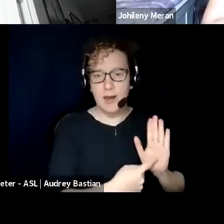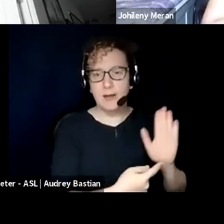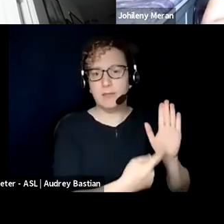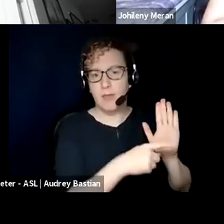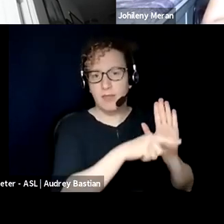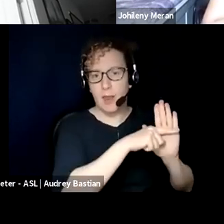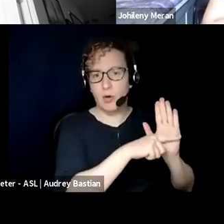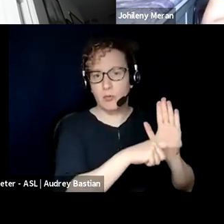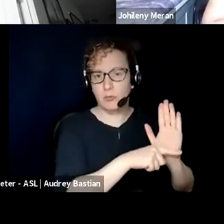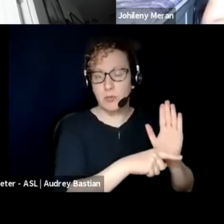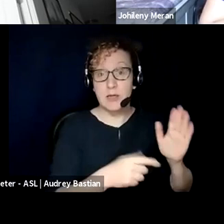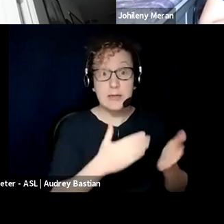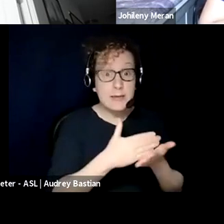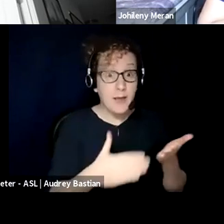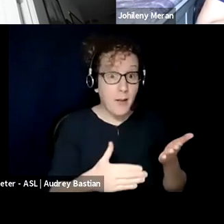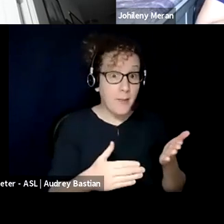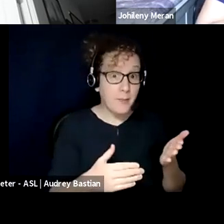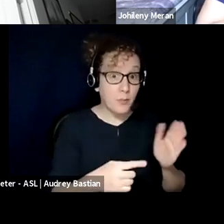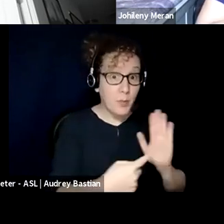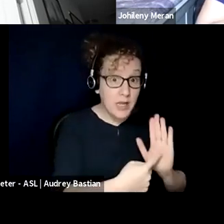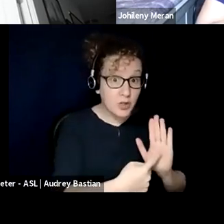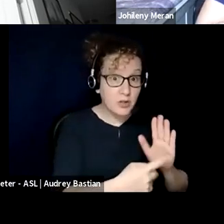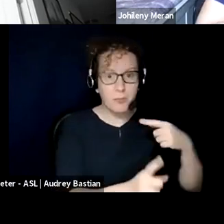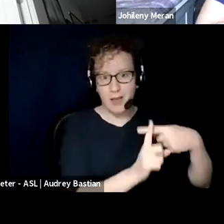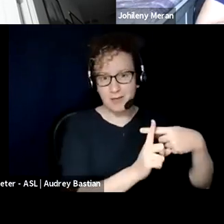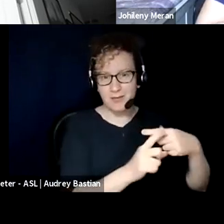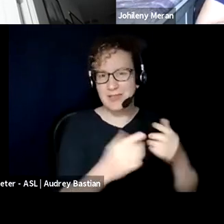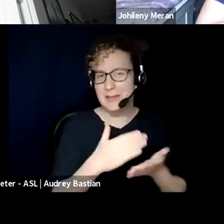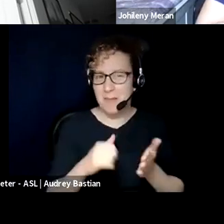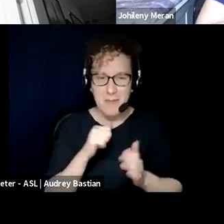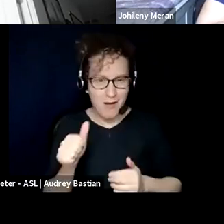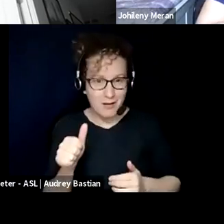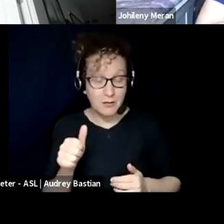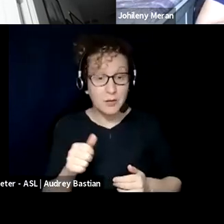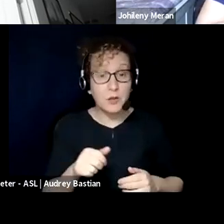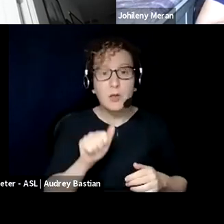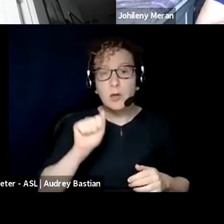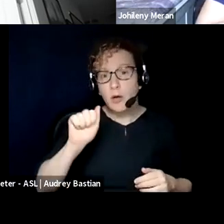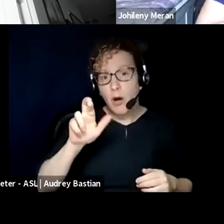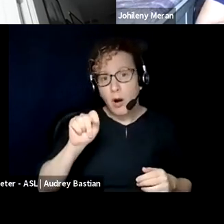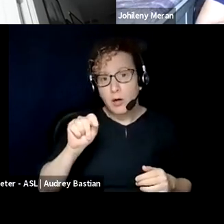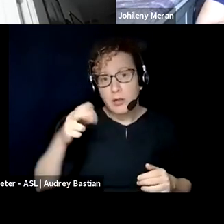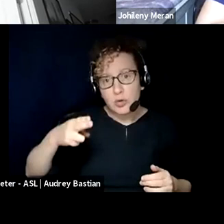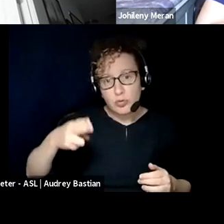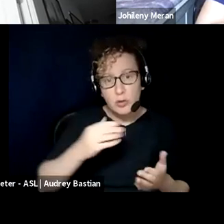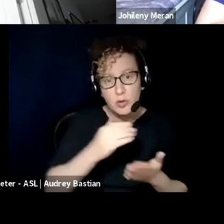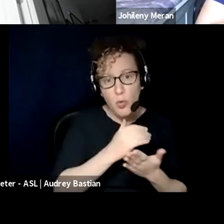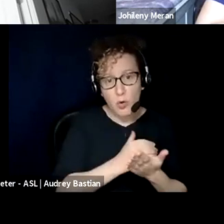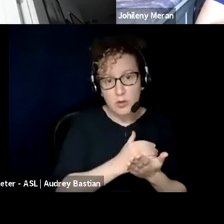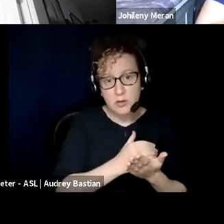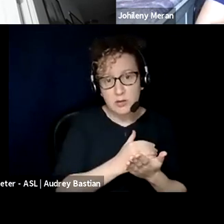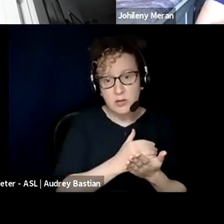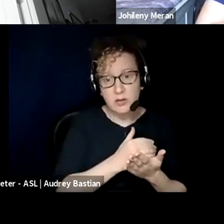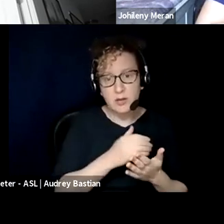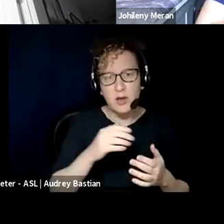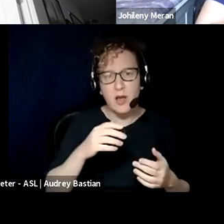was positive. Some was not. I took an art history course on the Dutch Golden age. And